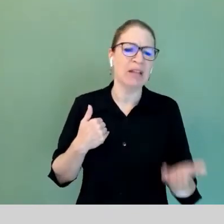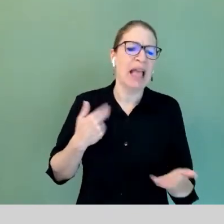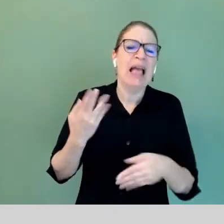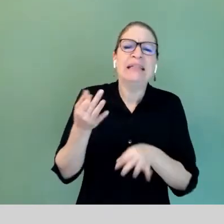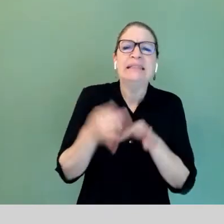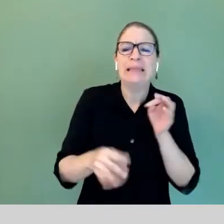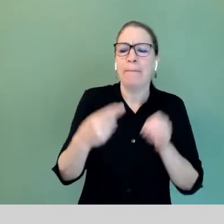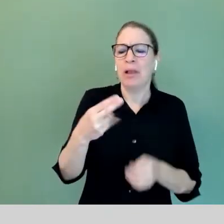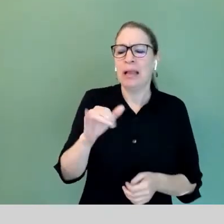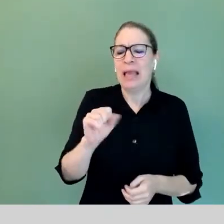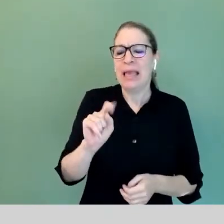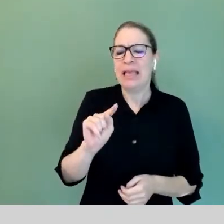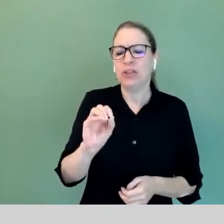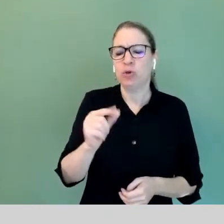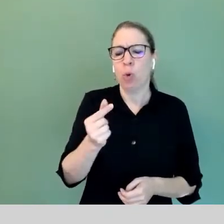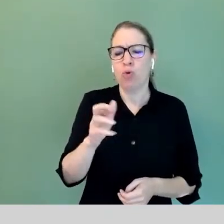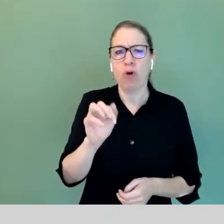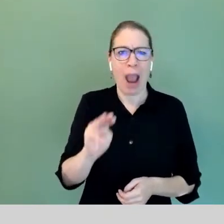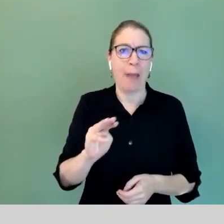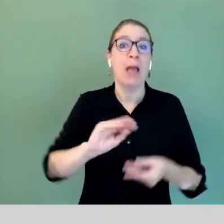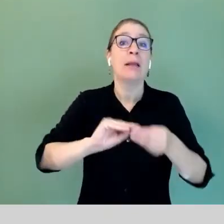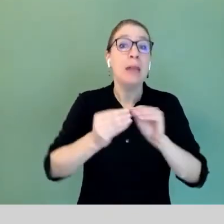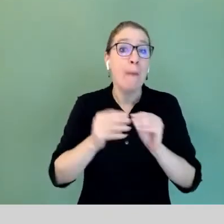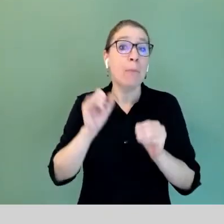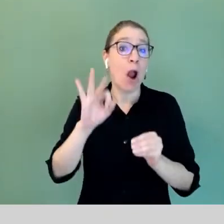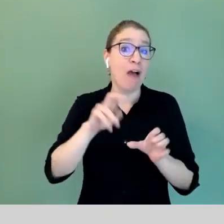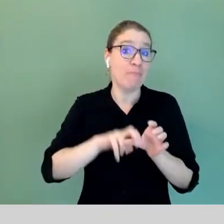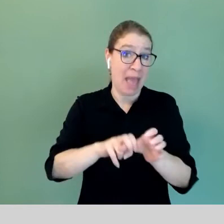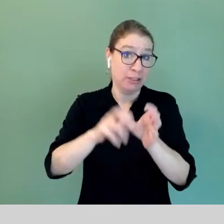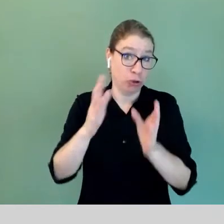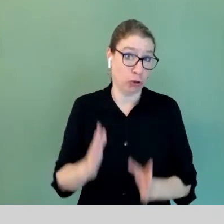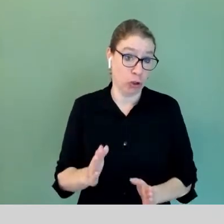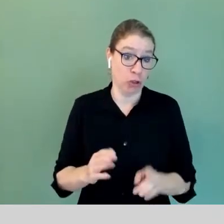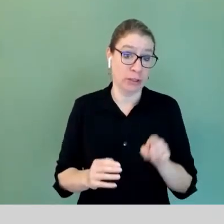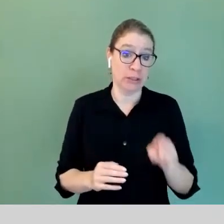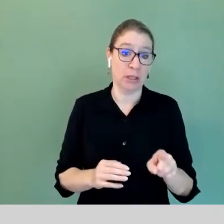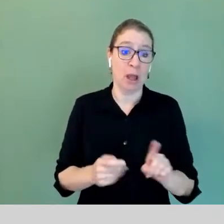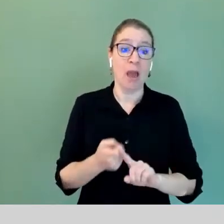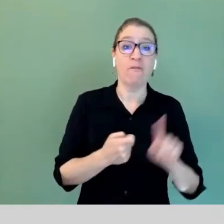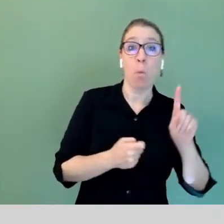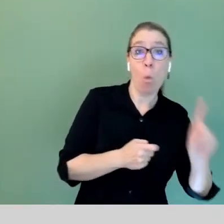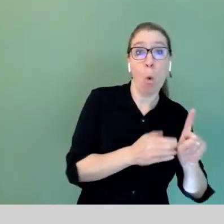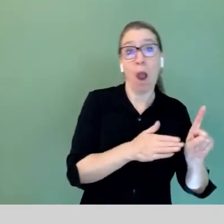of the number of passengers per ride in my data set. And as you can see, it goes from one through six.